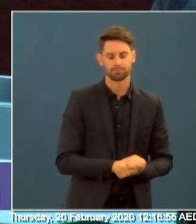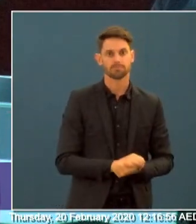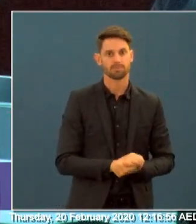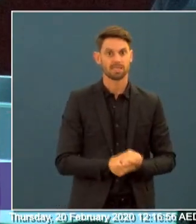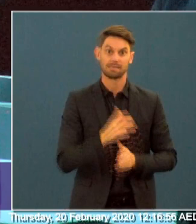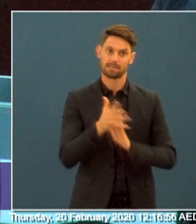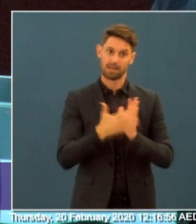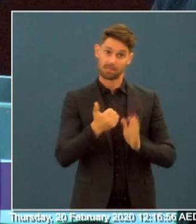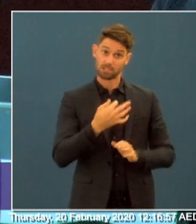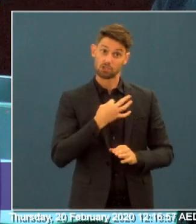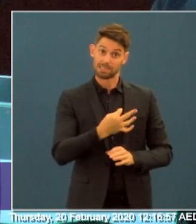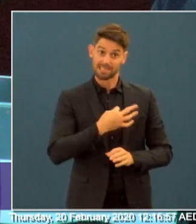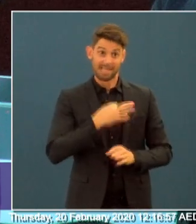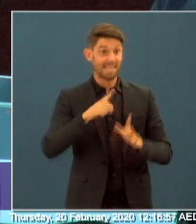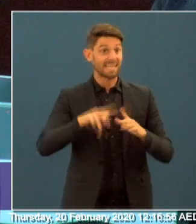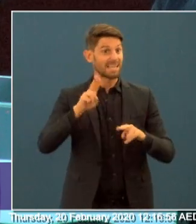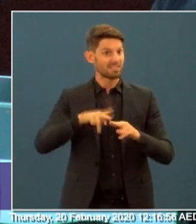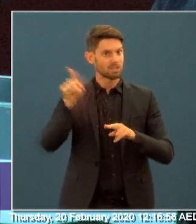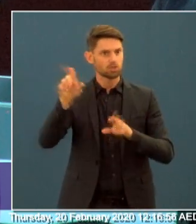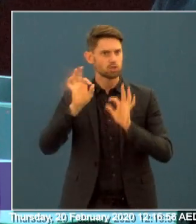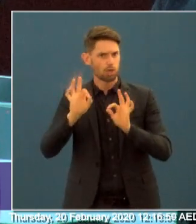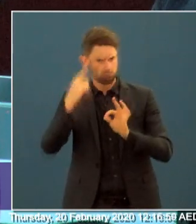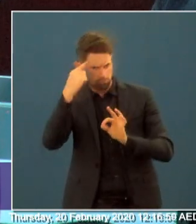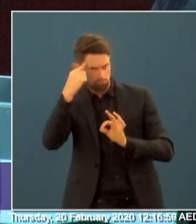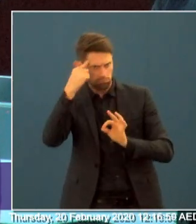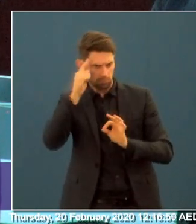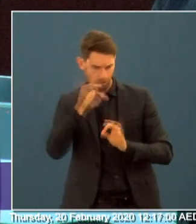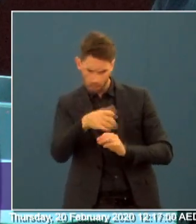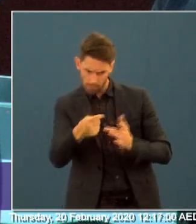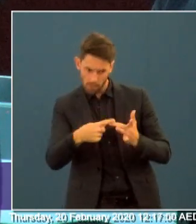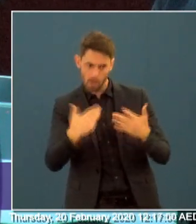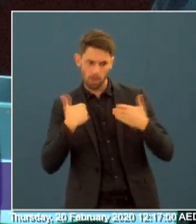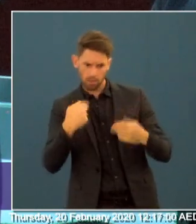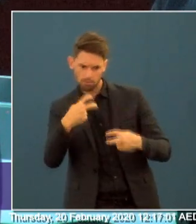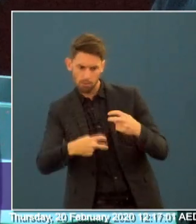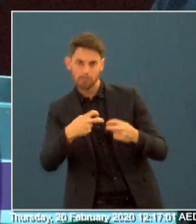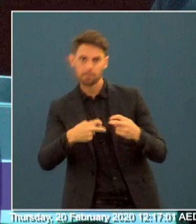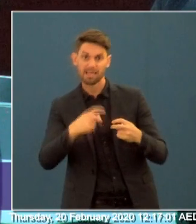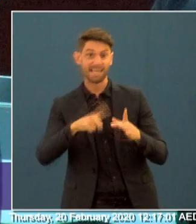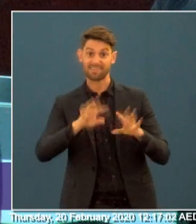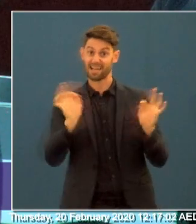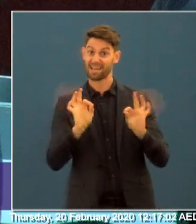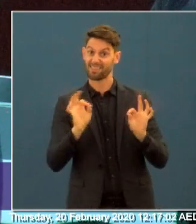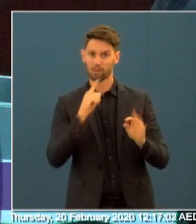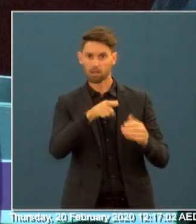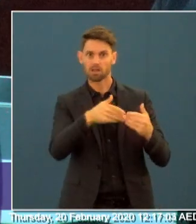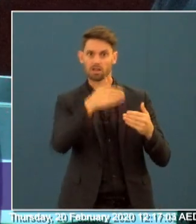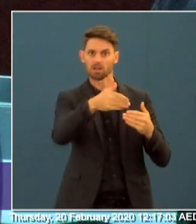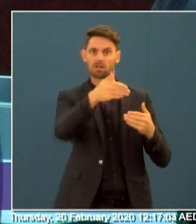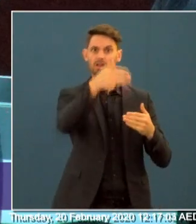of people falling between gaps, and then that misdiagnosis then having an ongoing effect in terms of both comorbidities,